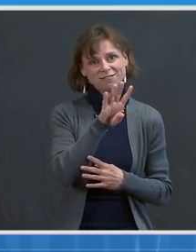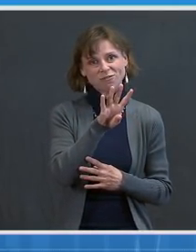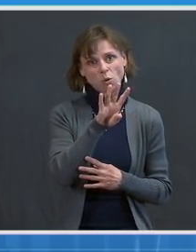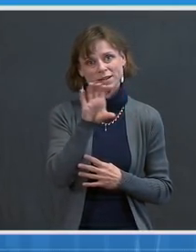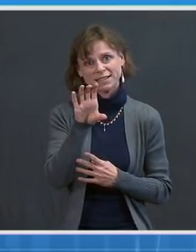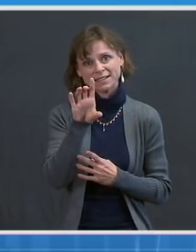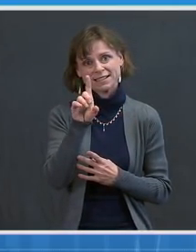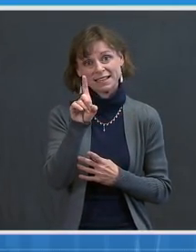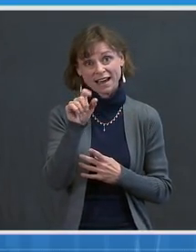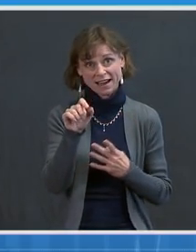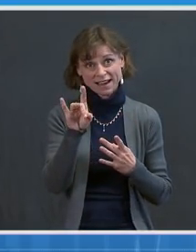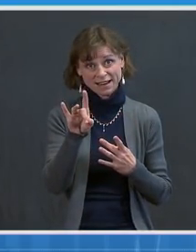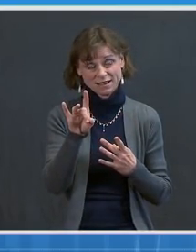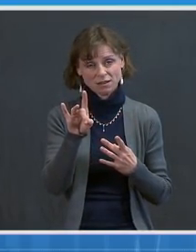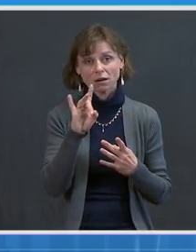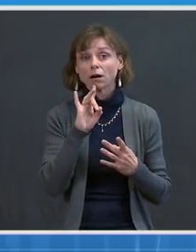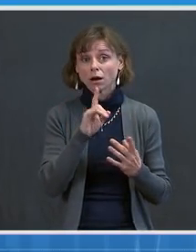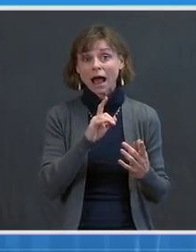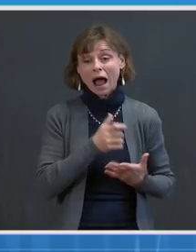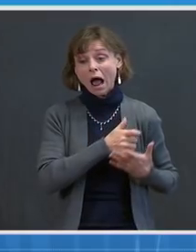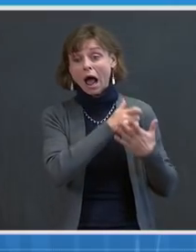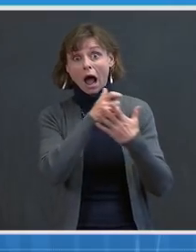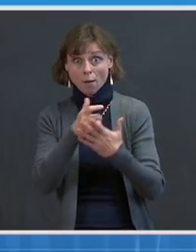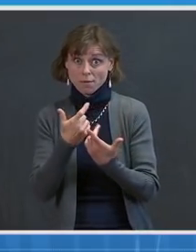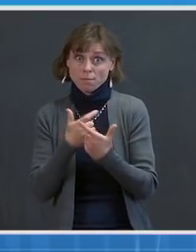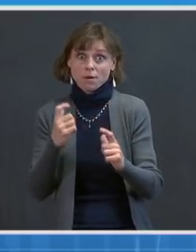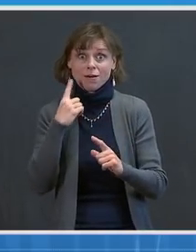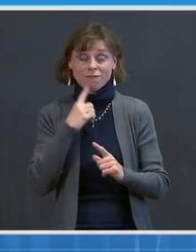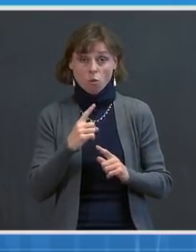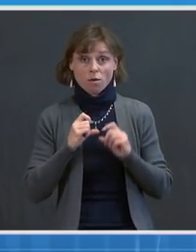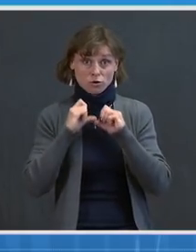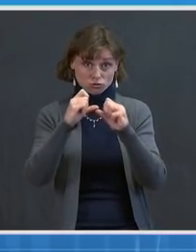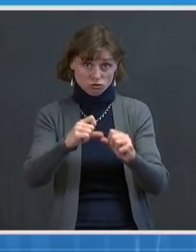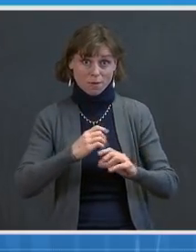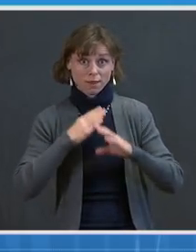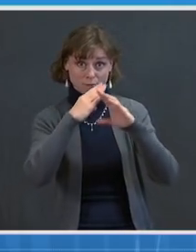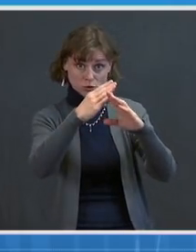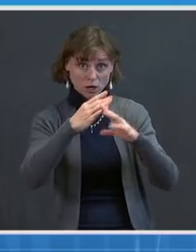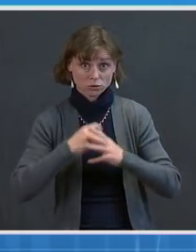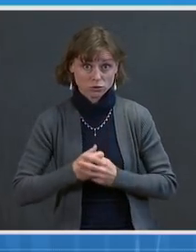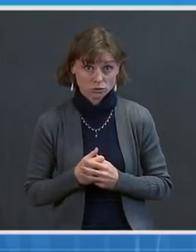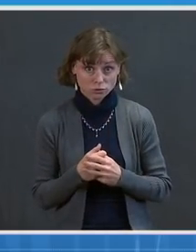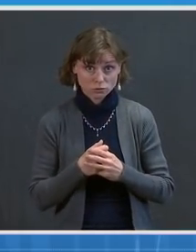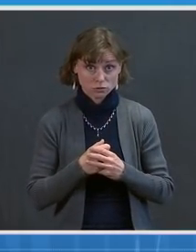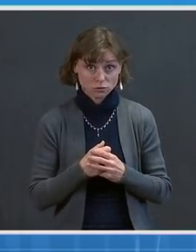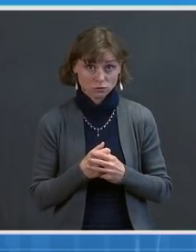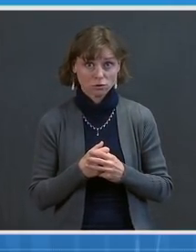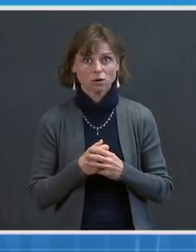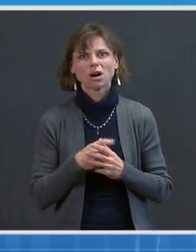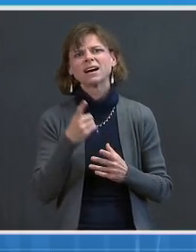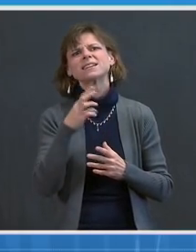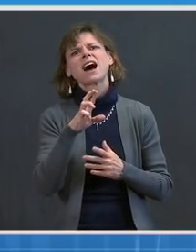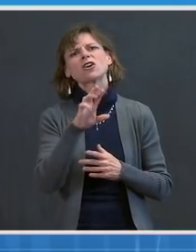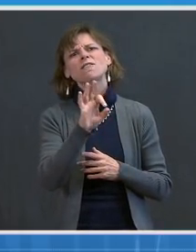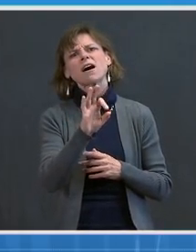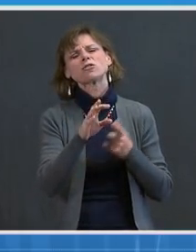significantly to the durability of protection. Mr. Slavitt: Dr. Fauci, do you want to comment on the role,